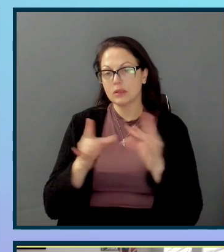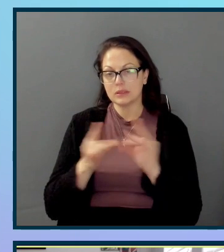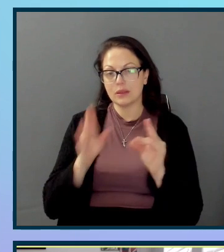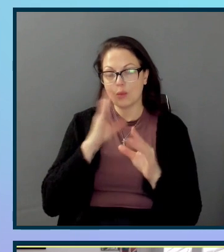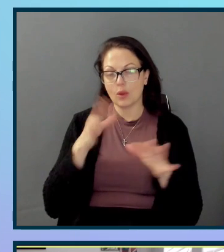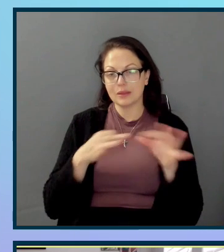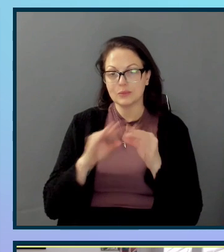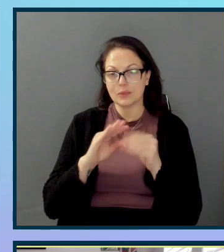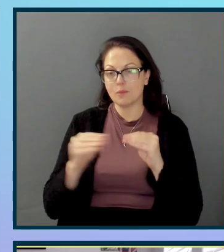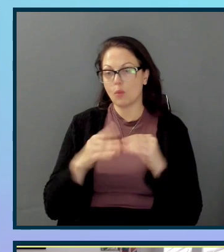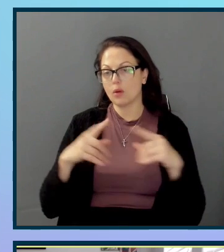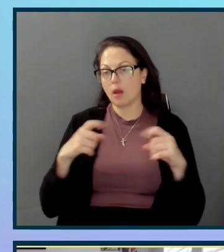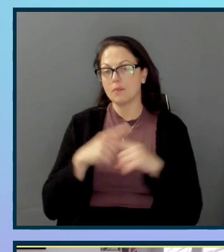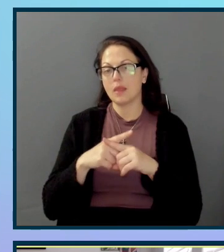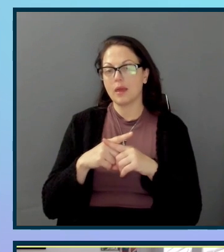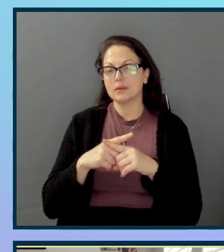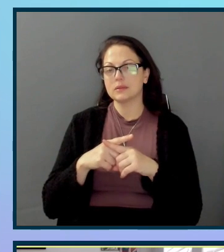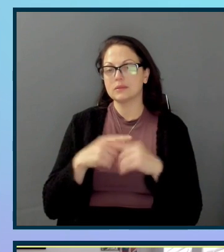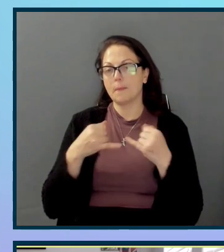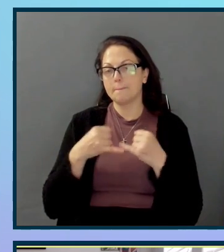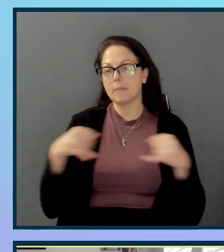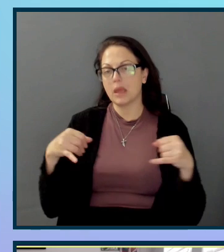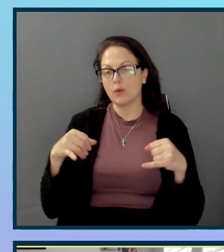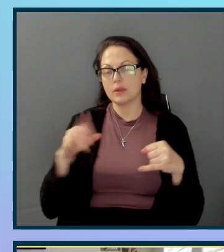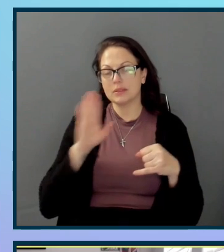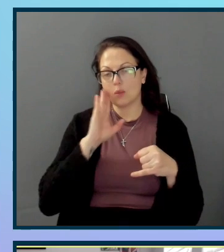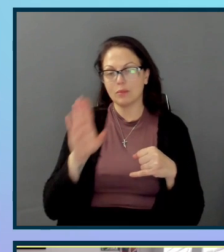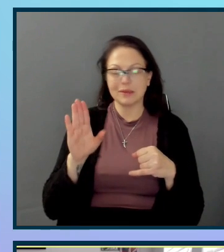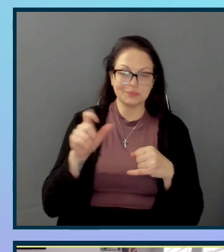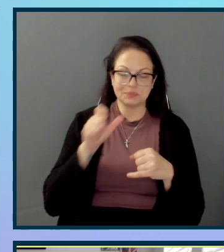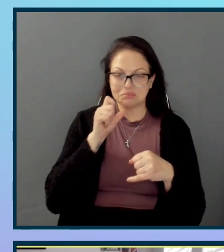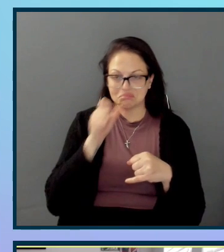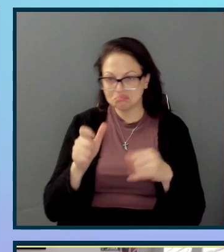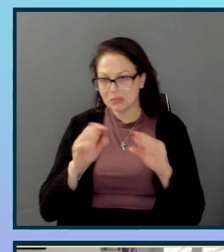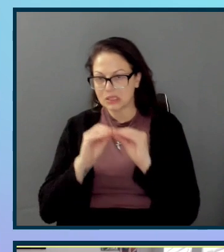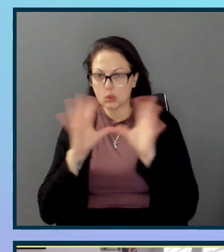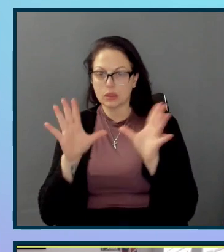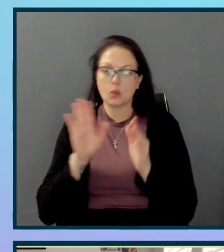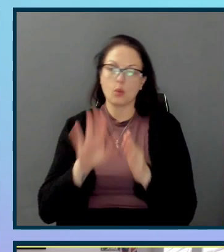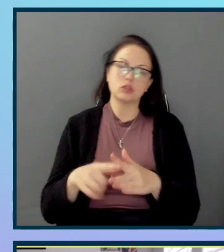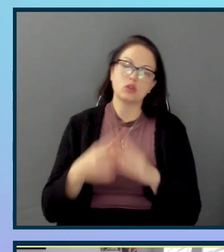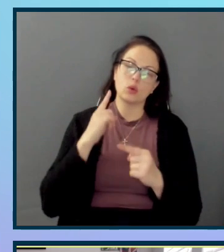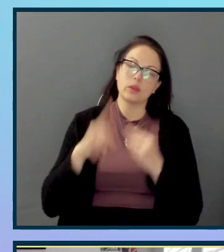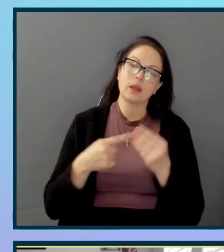that might be a little less clear or a little less obvious when you're starting to think about your designs.